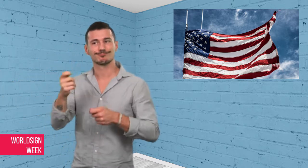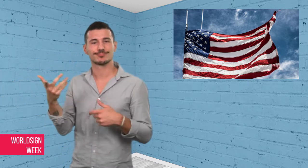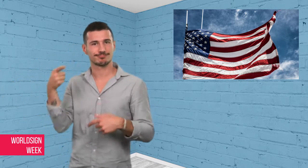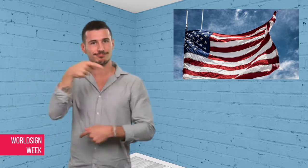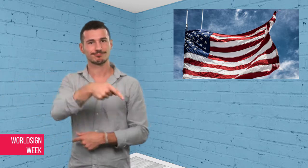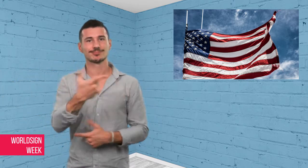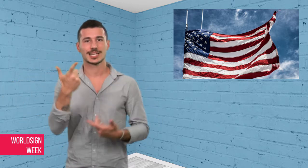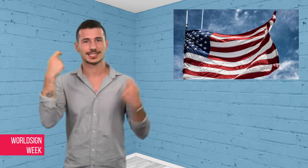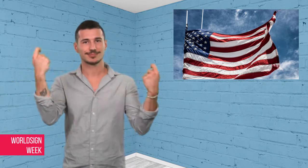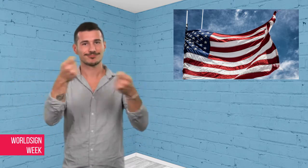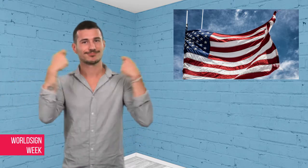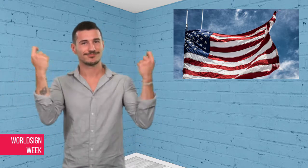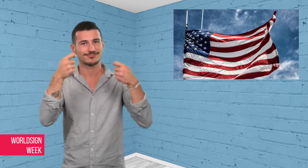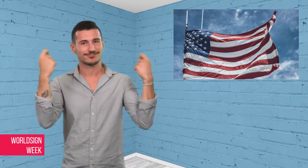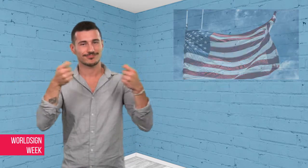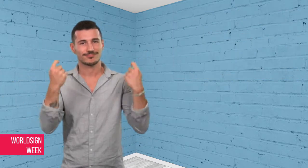at the ceremony